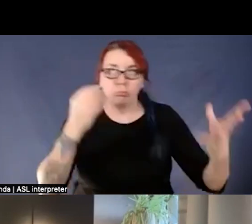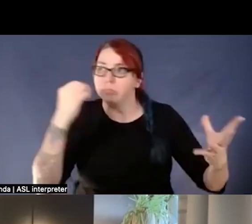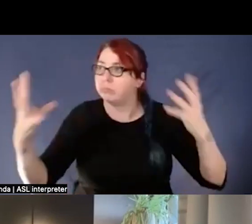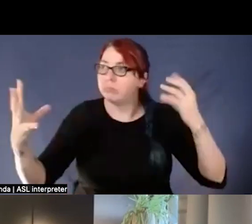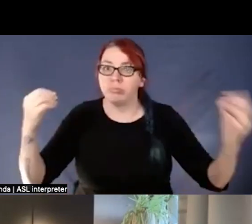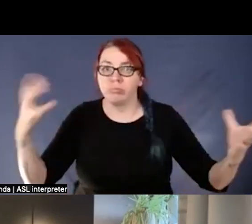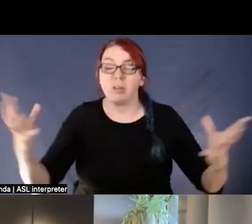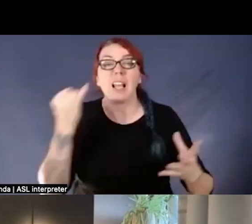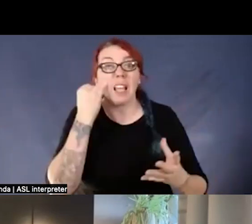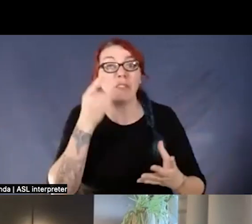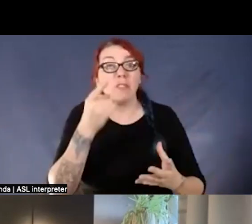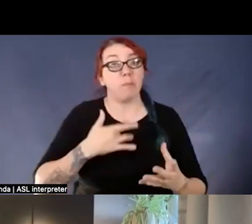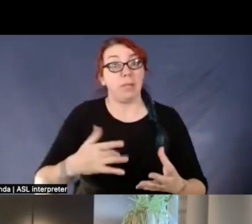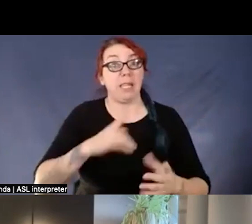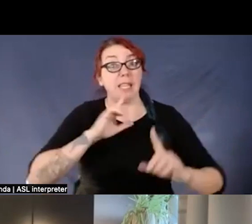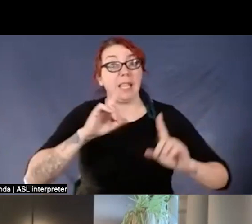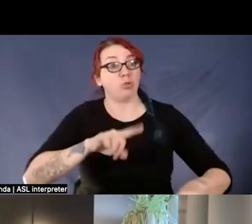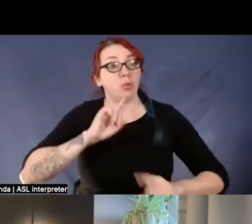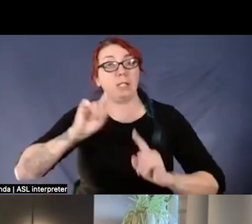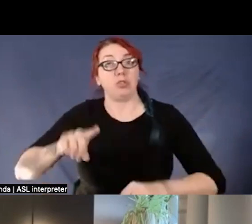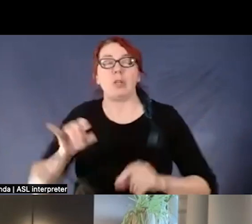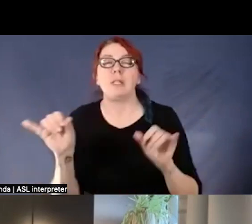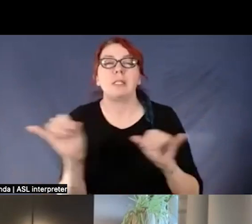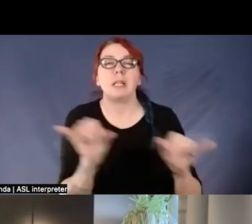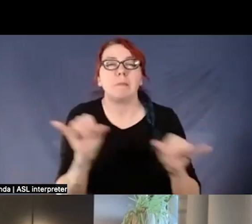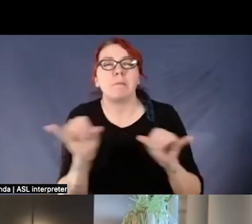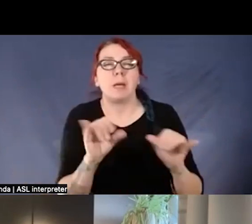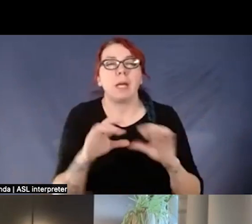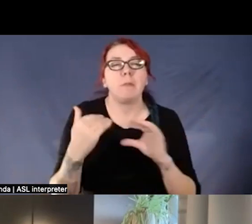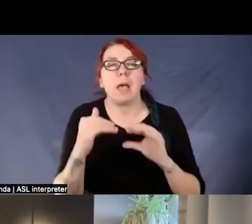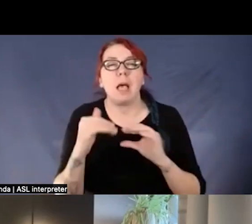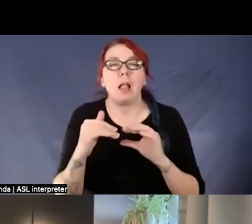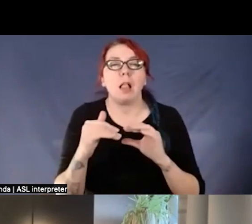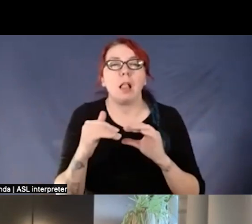pasting, you can use this to pull up template text in seconds and save all of that time.